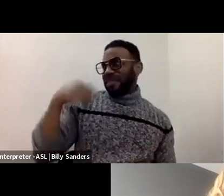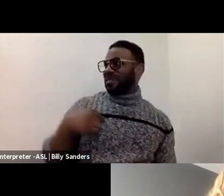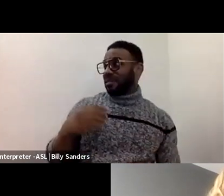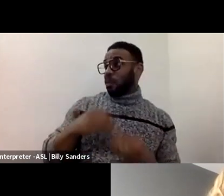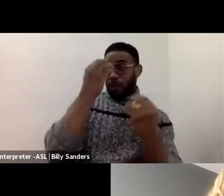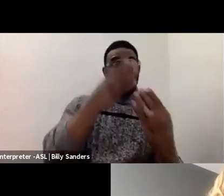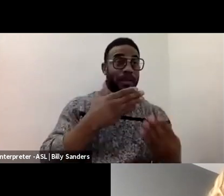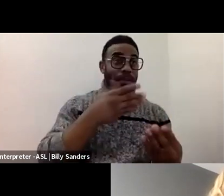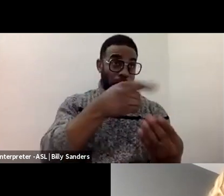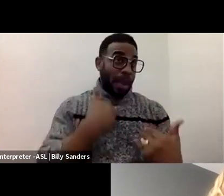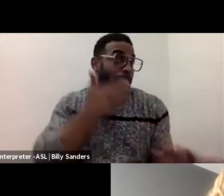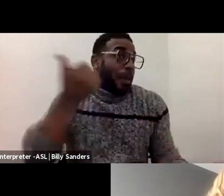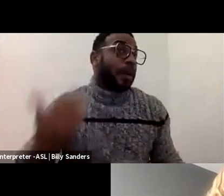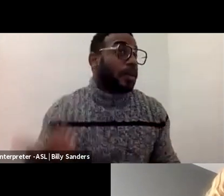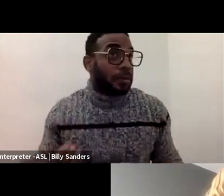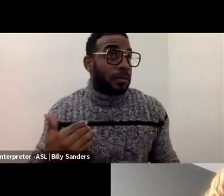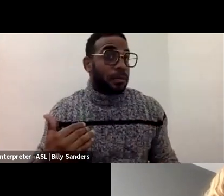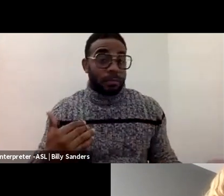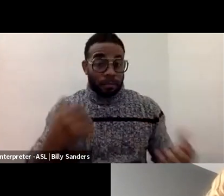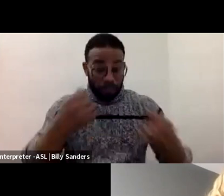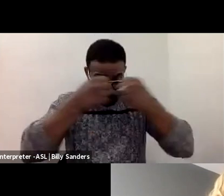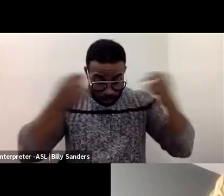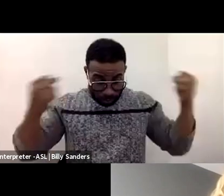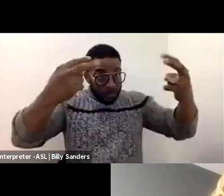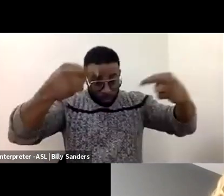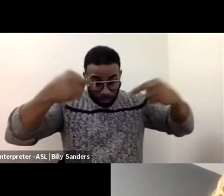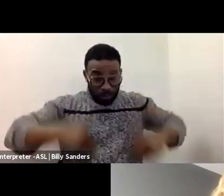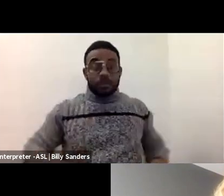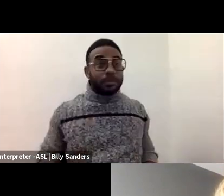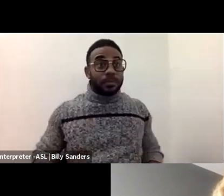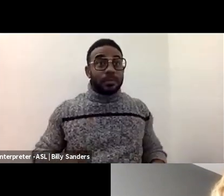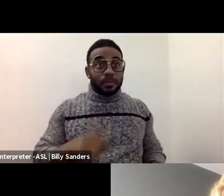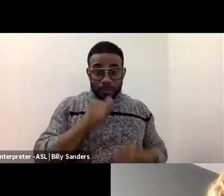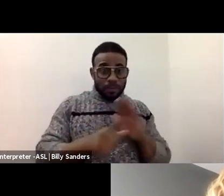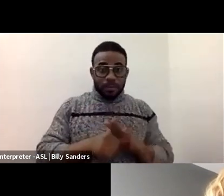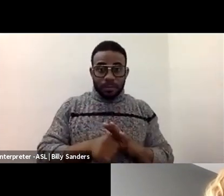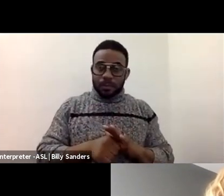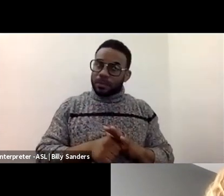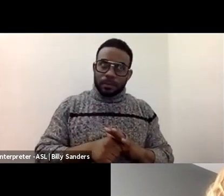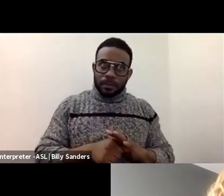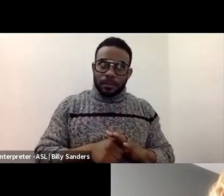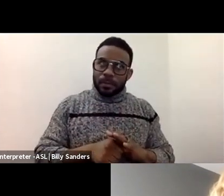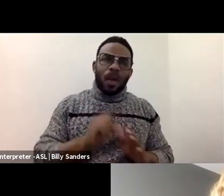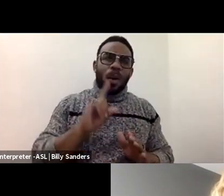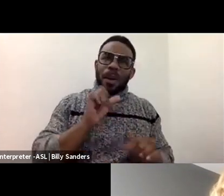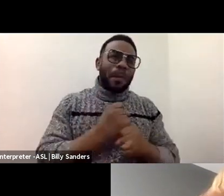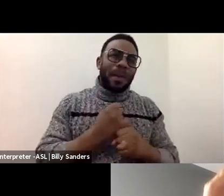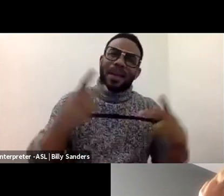have, the better. Because not disclosing to the fullest ability is only going to make